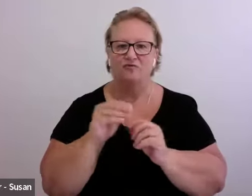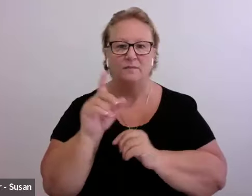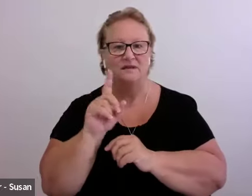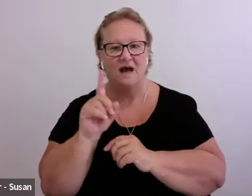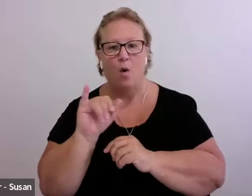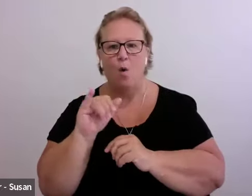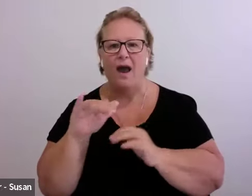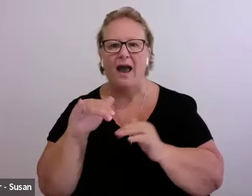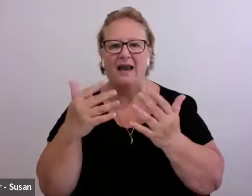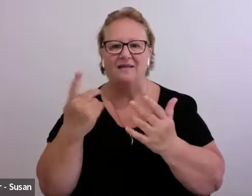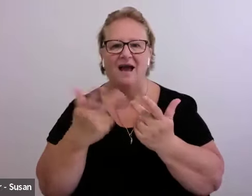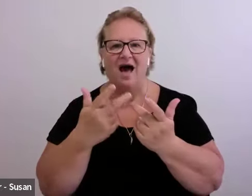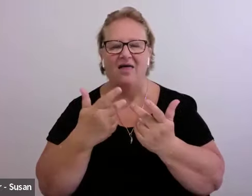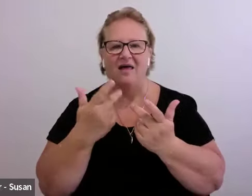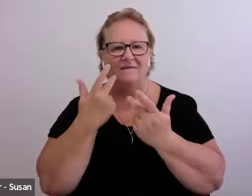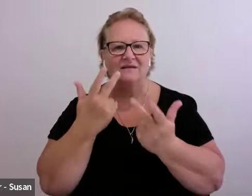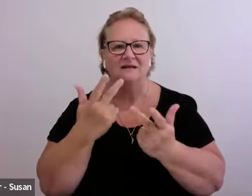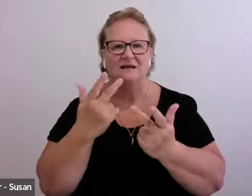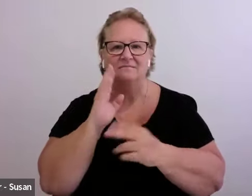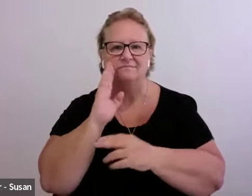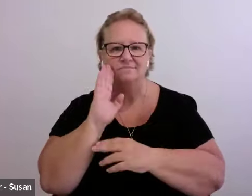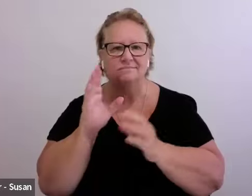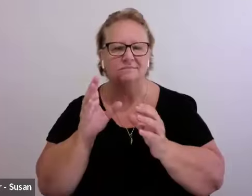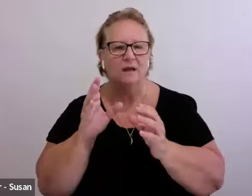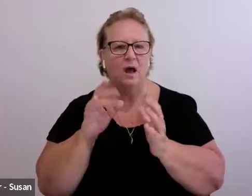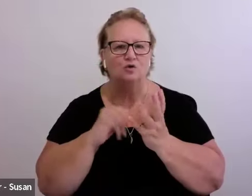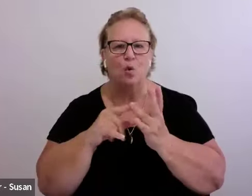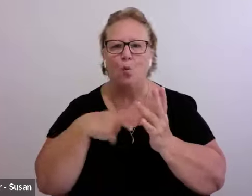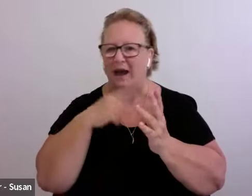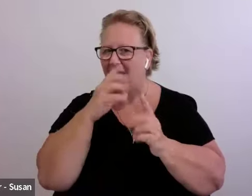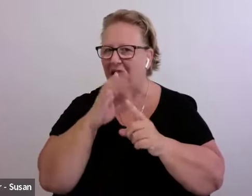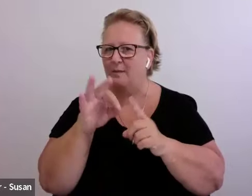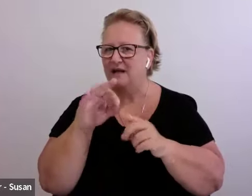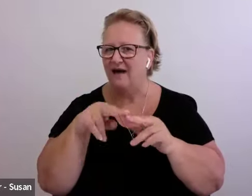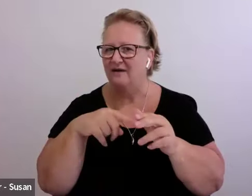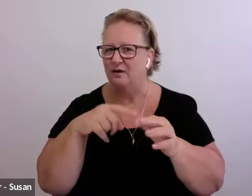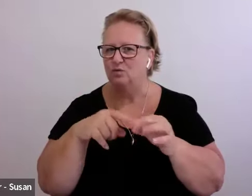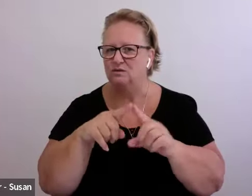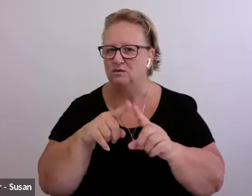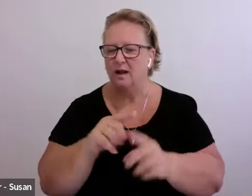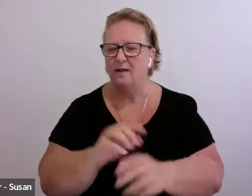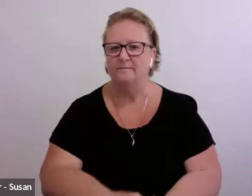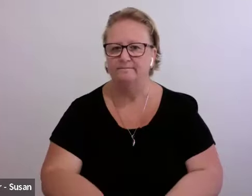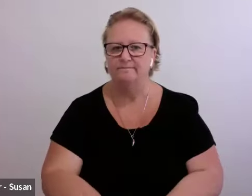our website, and as new questions come up, including